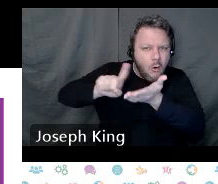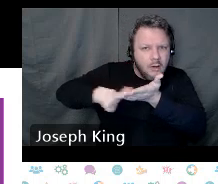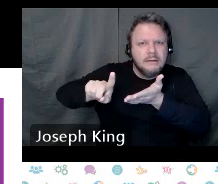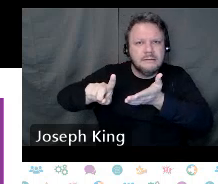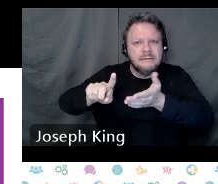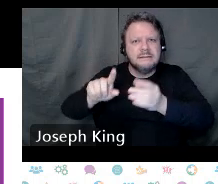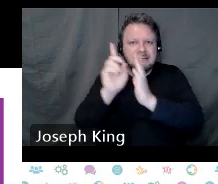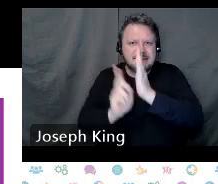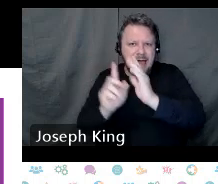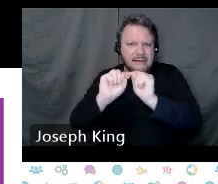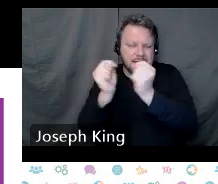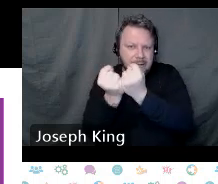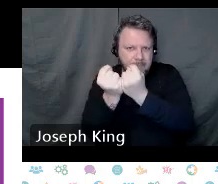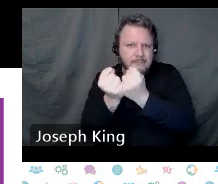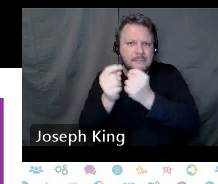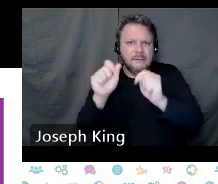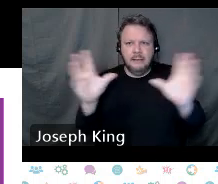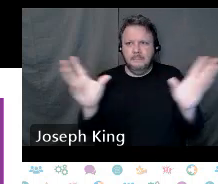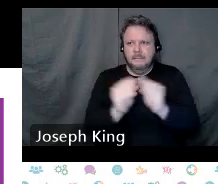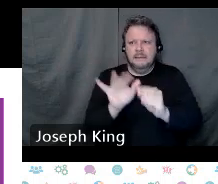design team recondines their work.